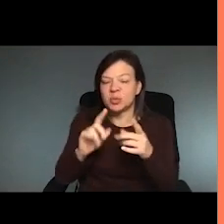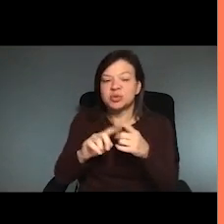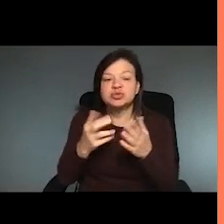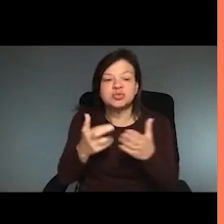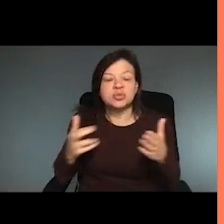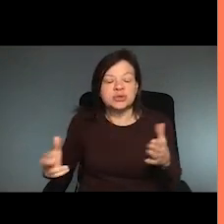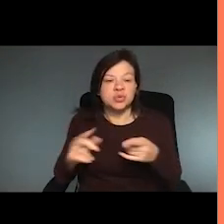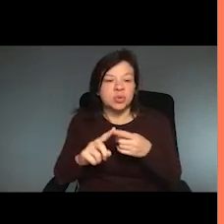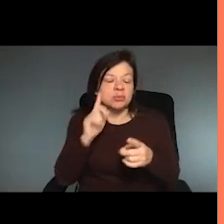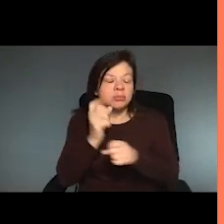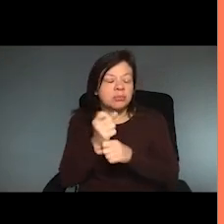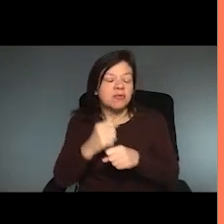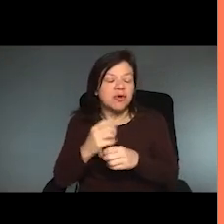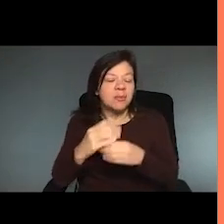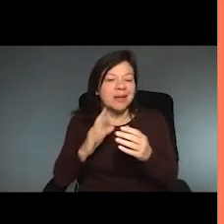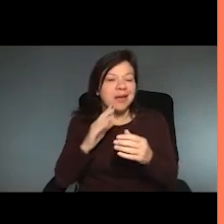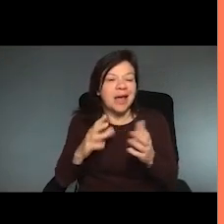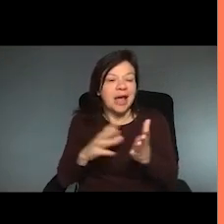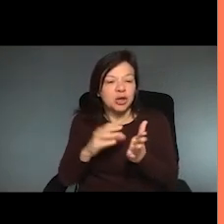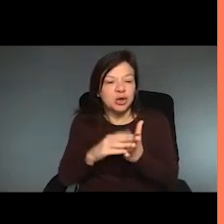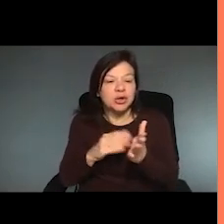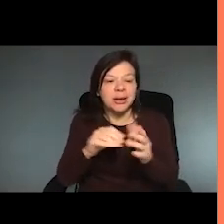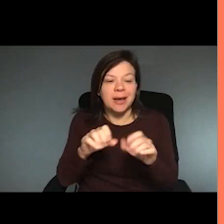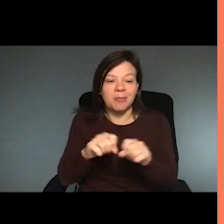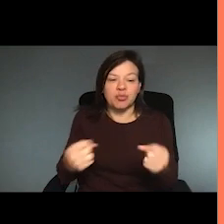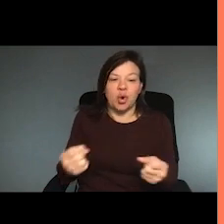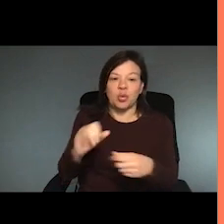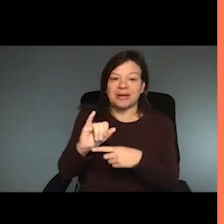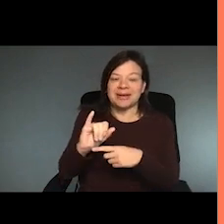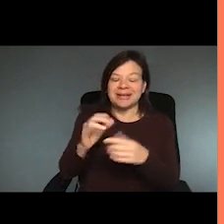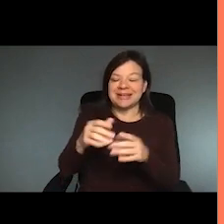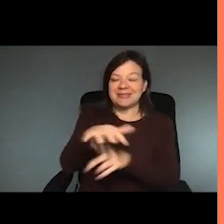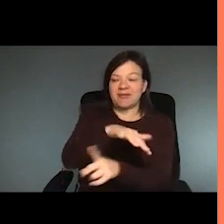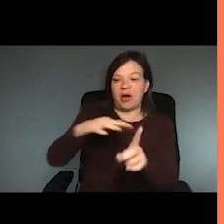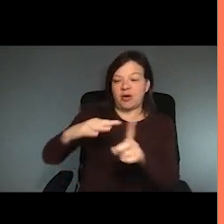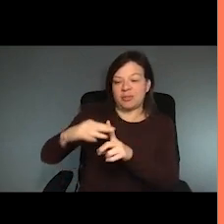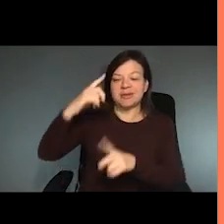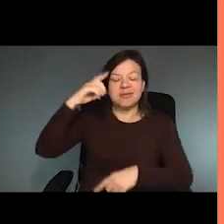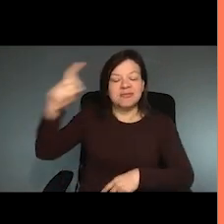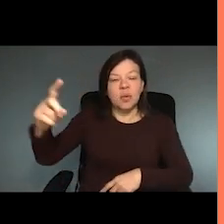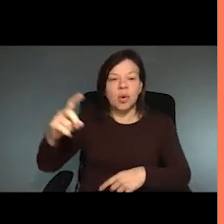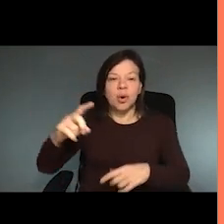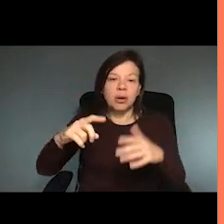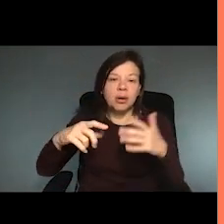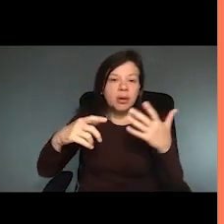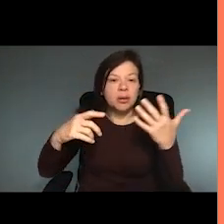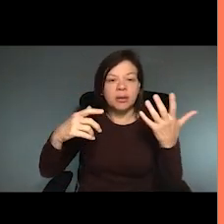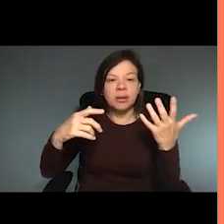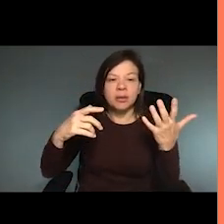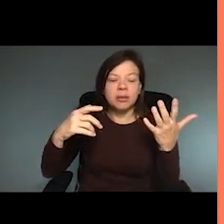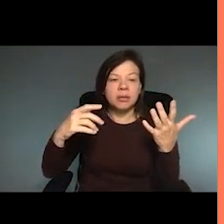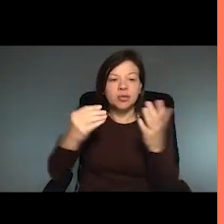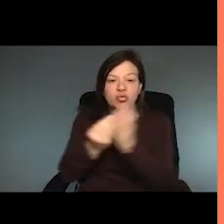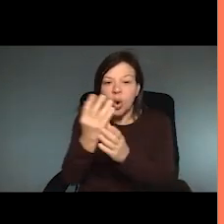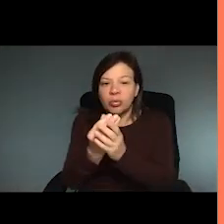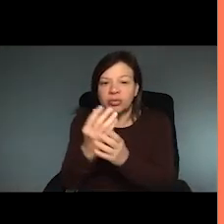CREATING LEARNING AND GROWTH ENVIRONMENT FOR ANYBODY IN A CLIENT-SUCCESS FACING POSITION, SALES, MARKETING AND REV-UPS.